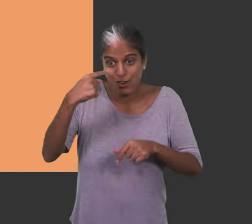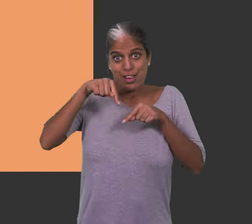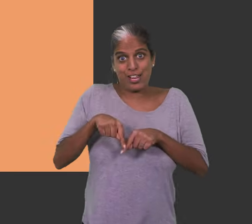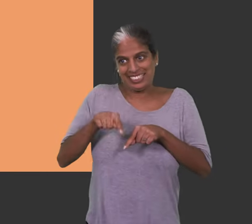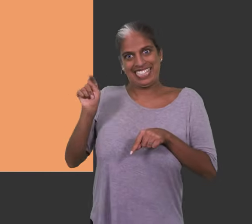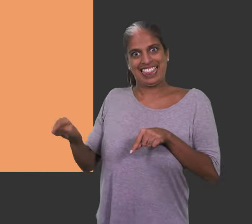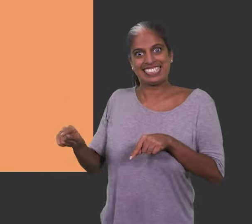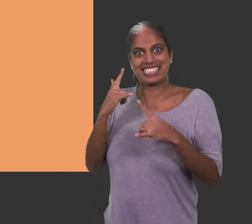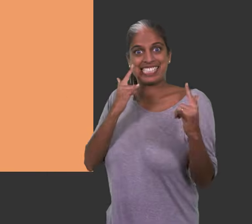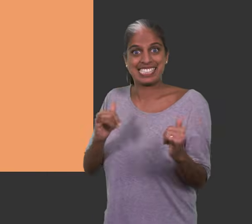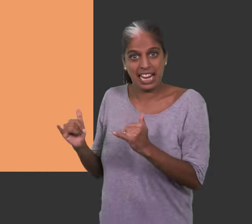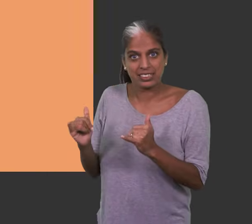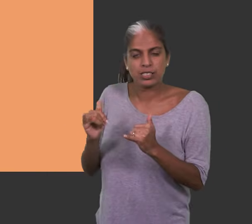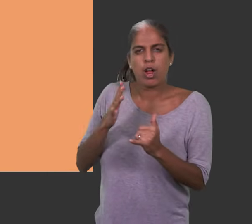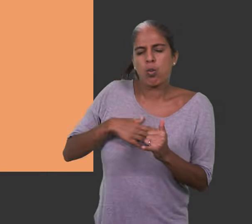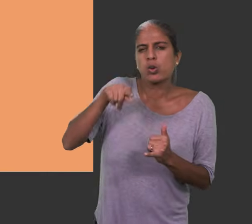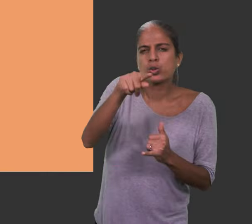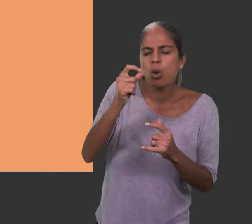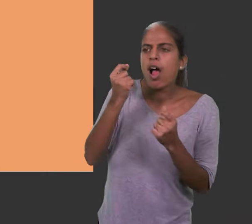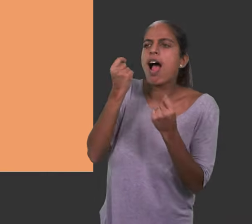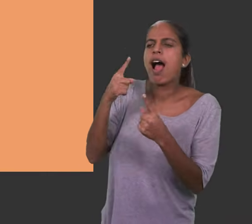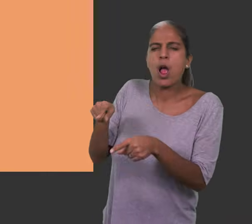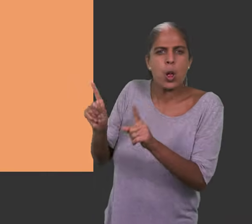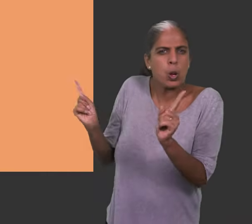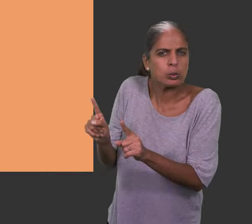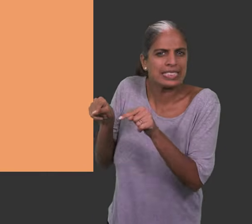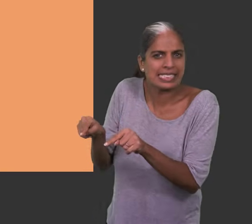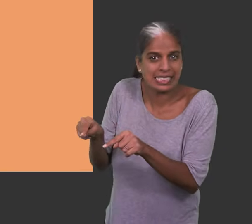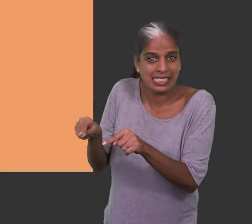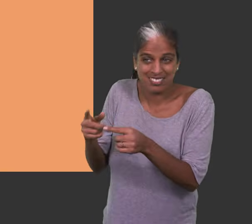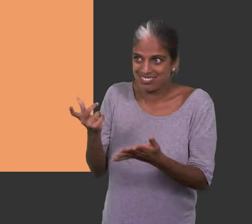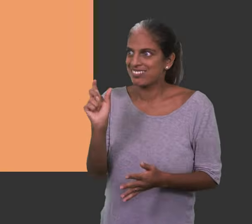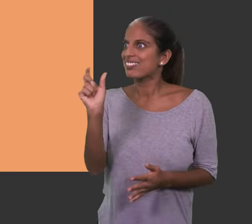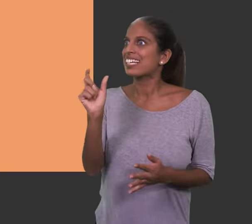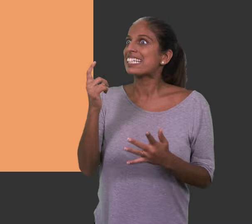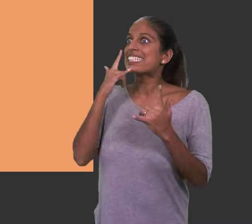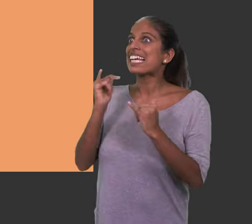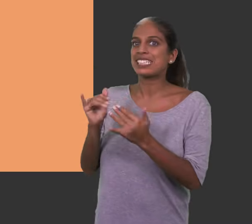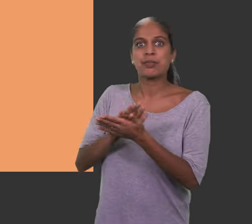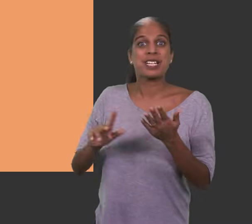we want you to understand exactly how it works. And, as the name suggests, it is a test,